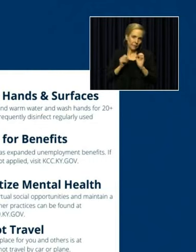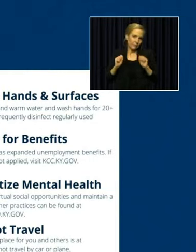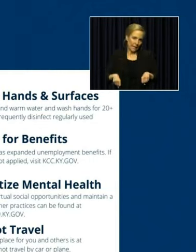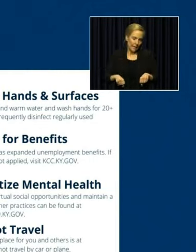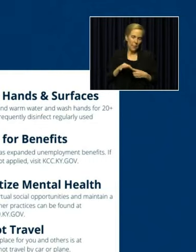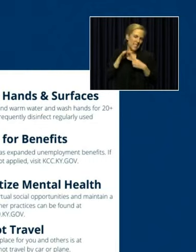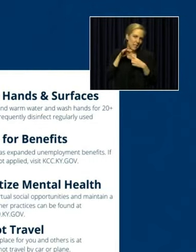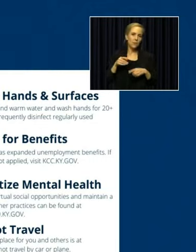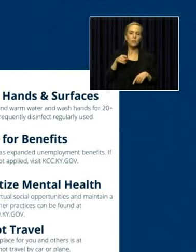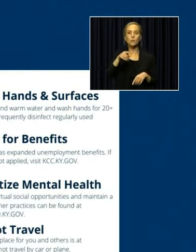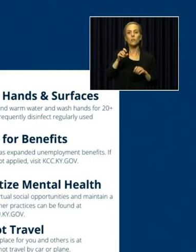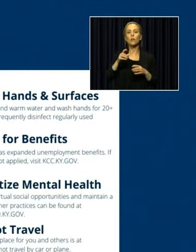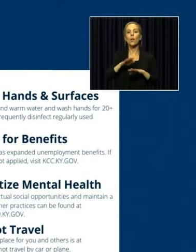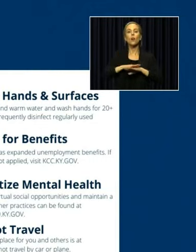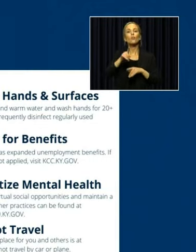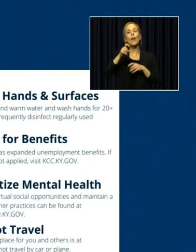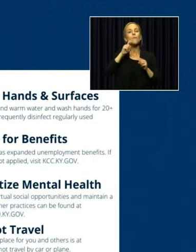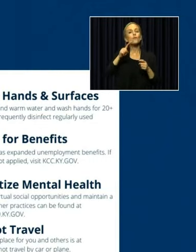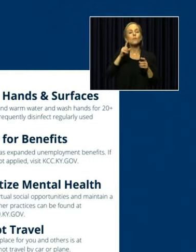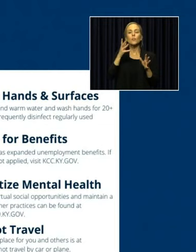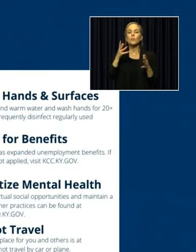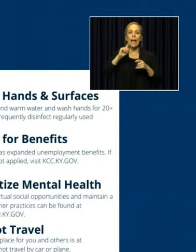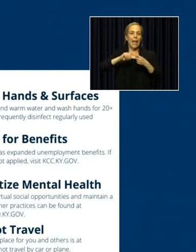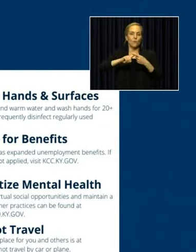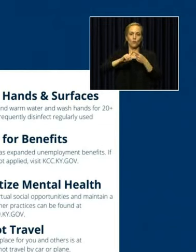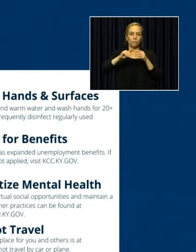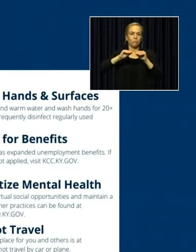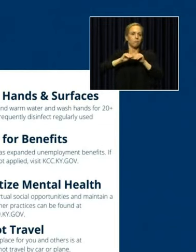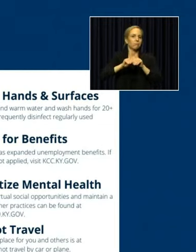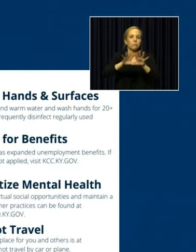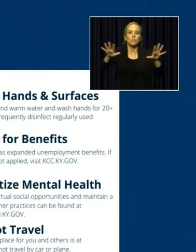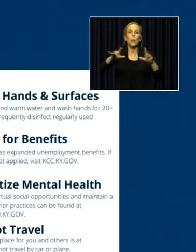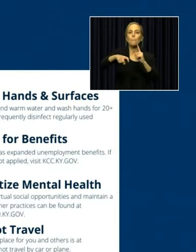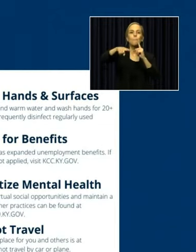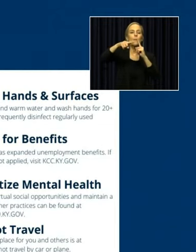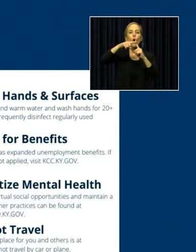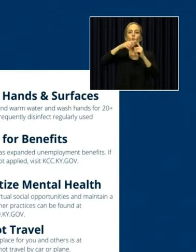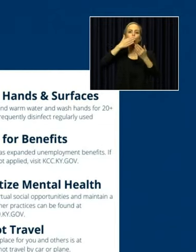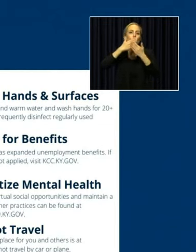NEED PEOPLE TO DO. SO WE'RE GOING TO SHOW THOSE